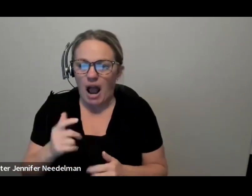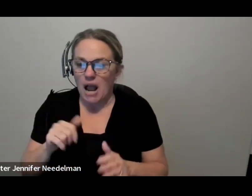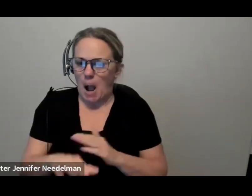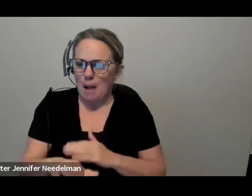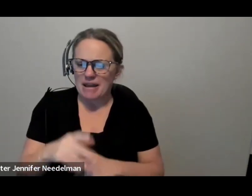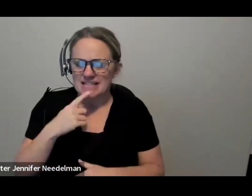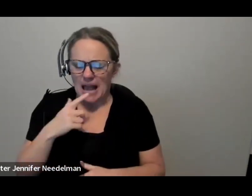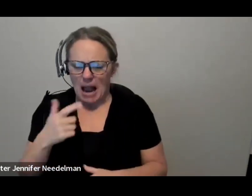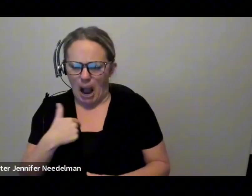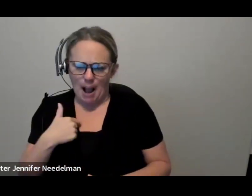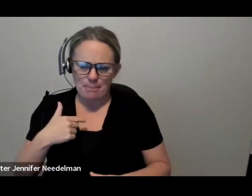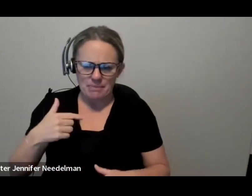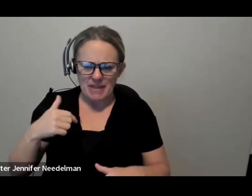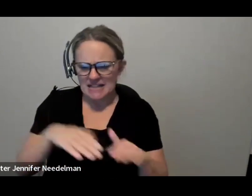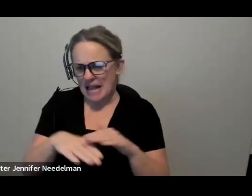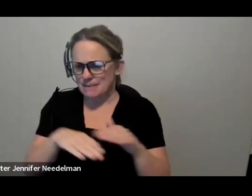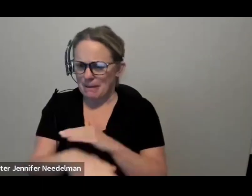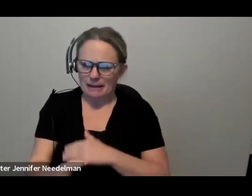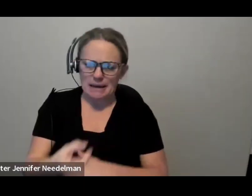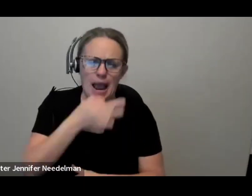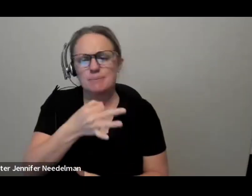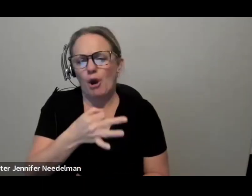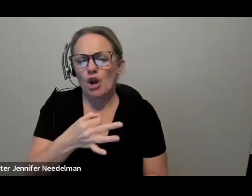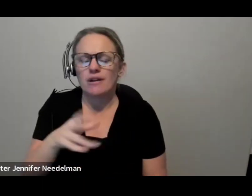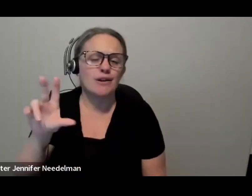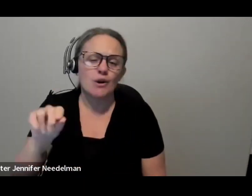No, I'm not. I'm learning, right? We are all learning.